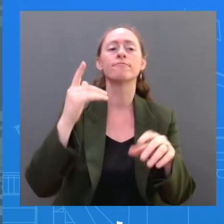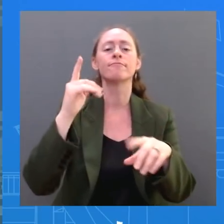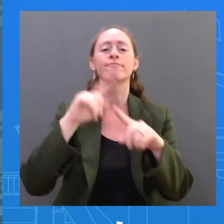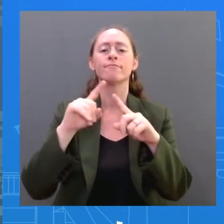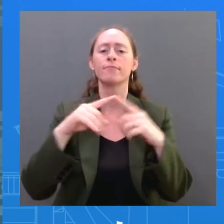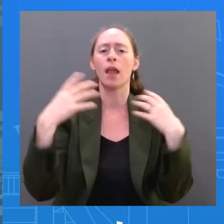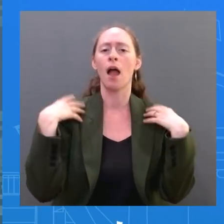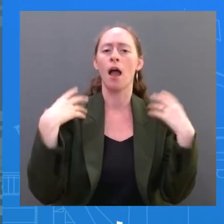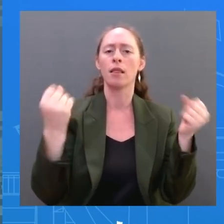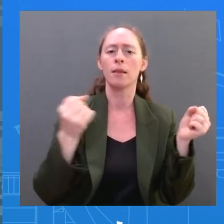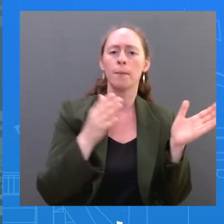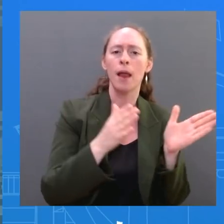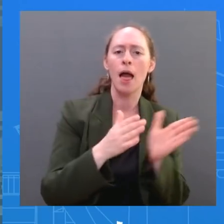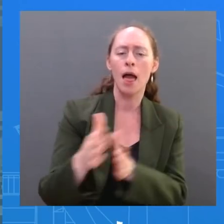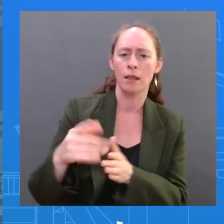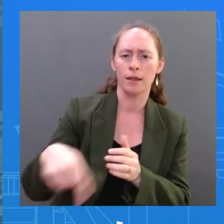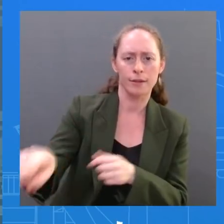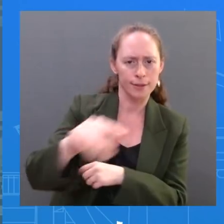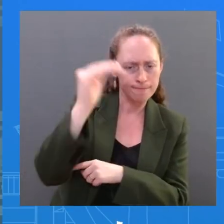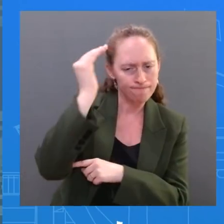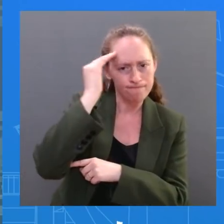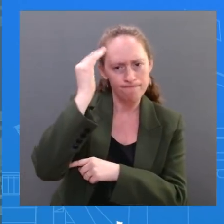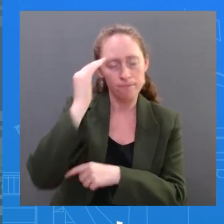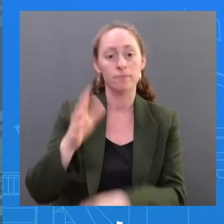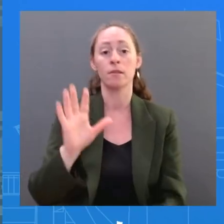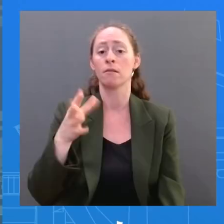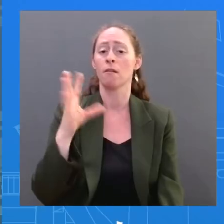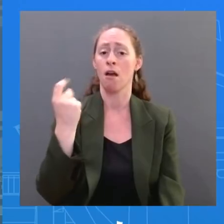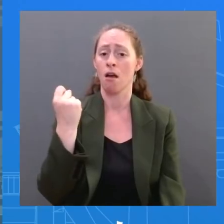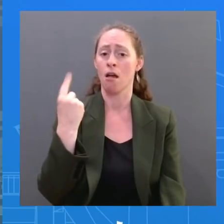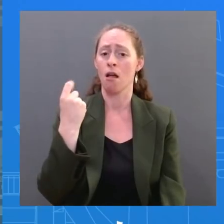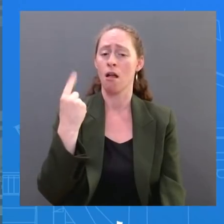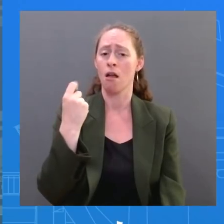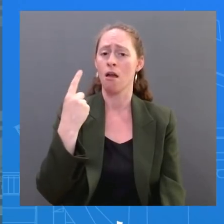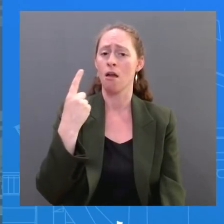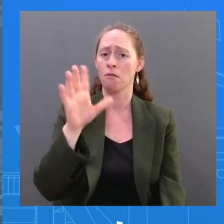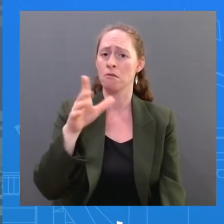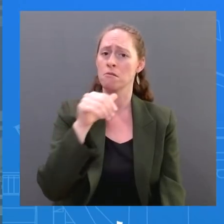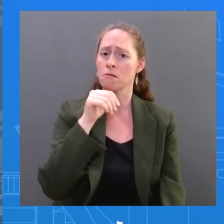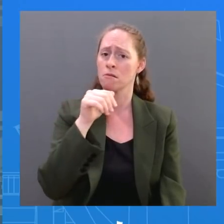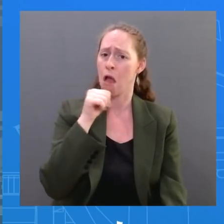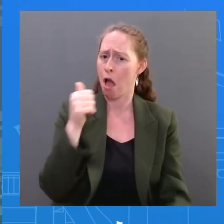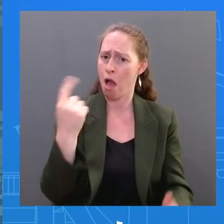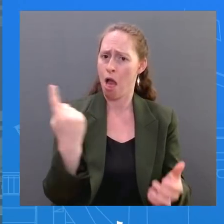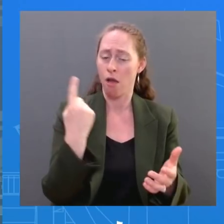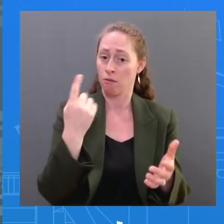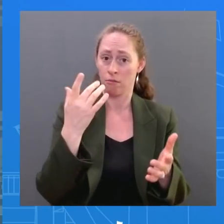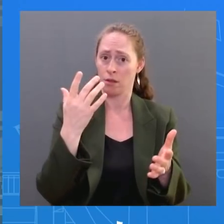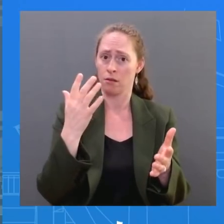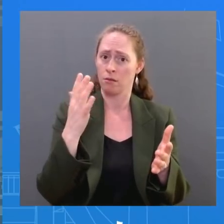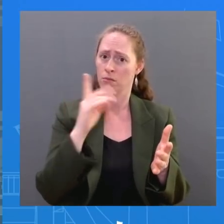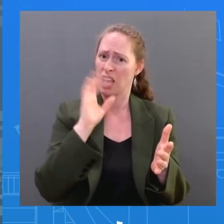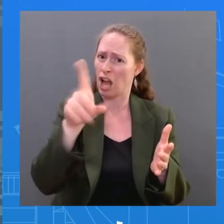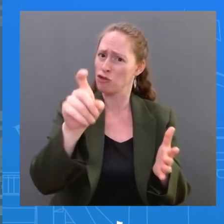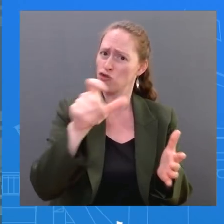to disclose patients' private information. It also promotes the safety and security of patients, providers, and clinics --